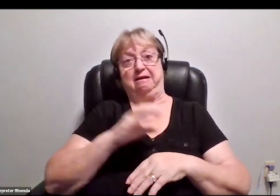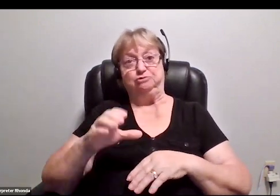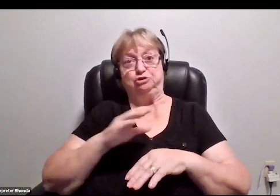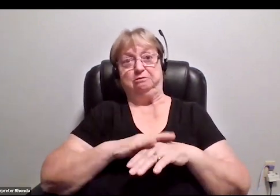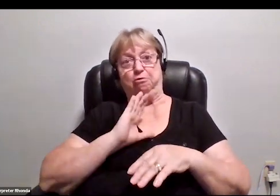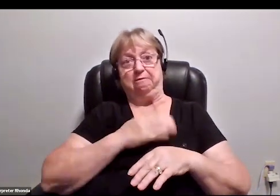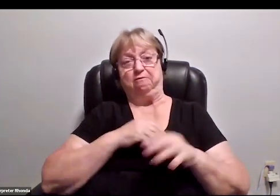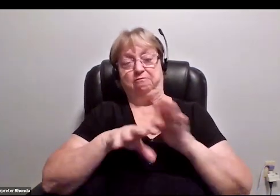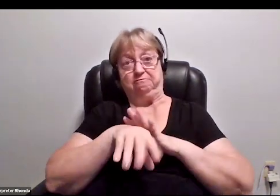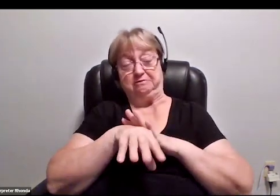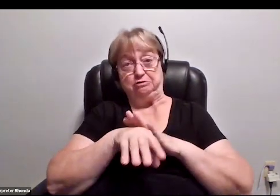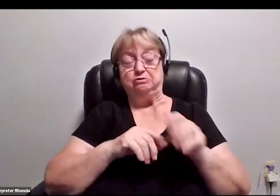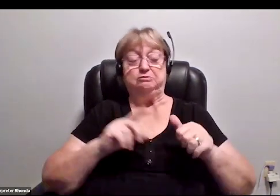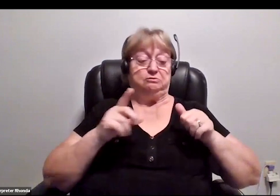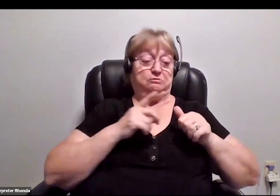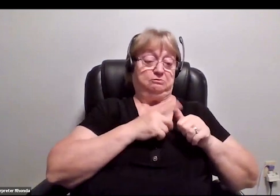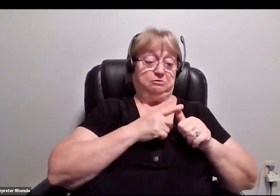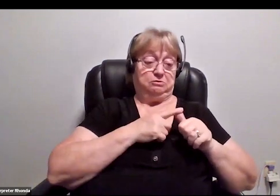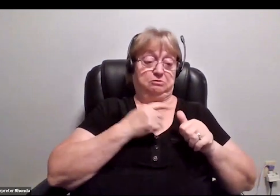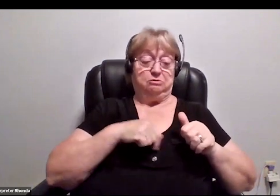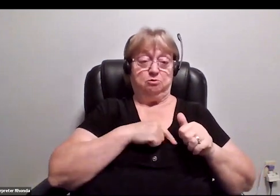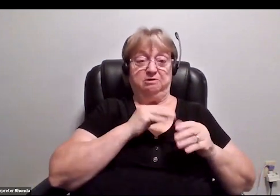First, we fixed translation errors